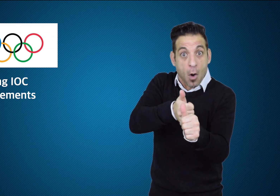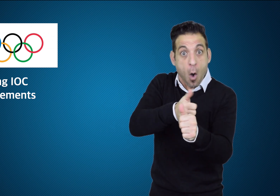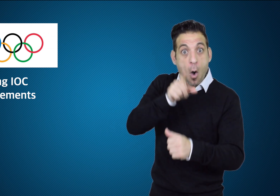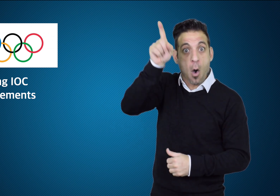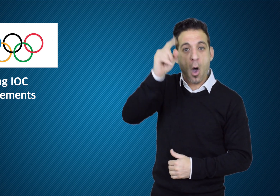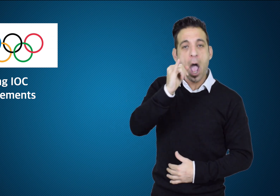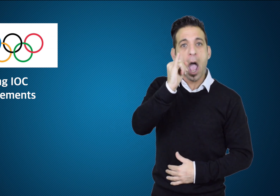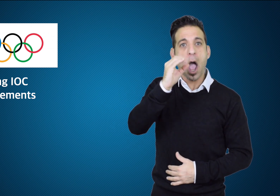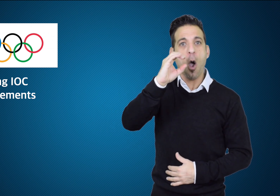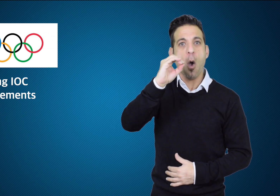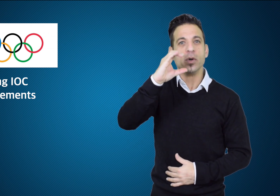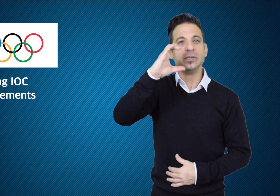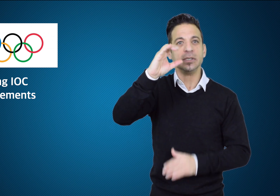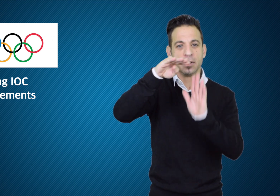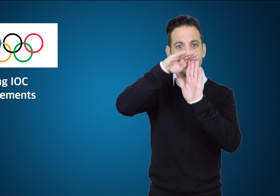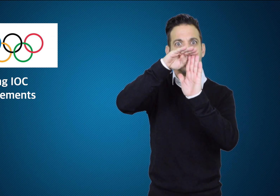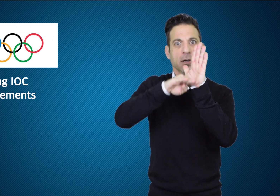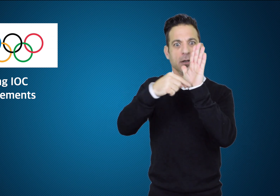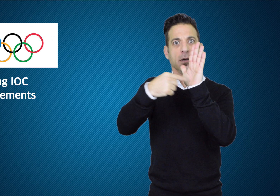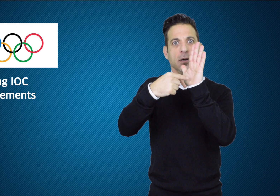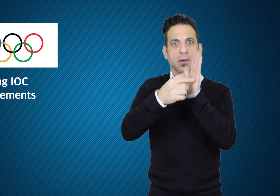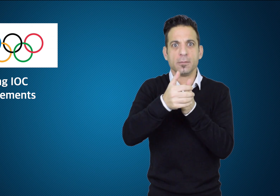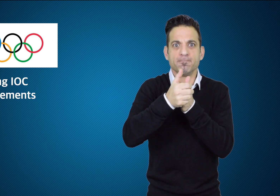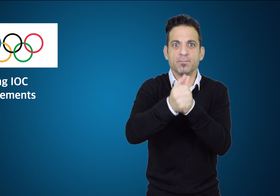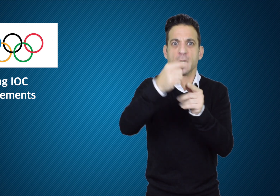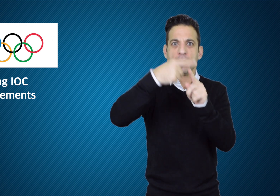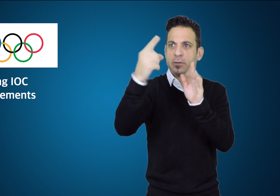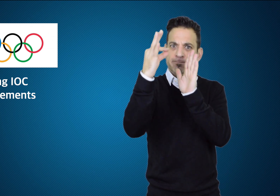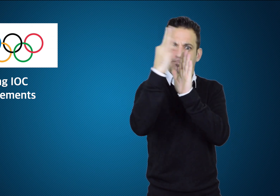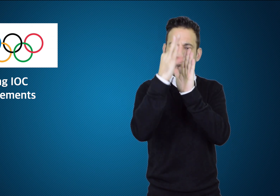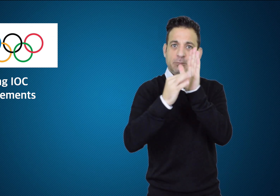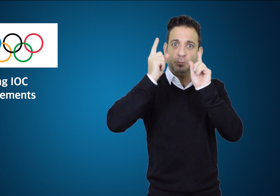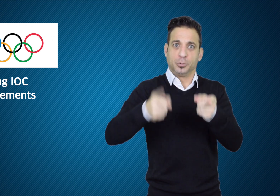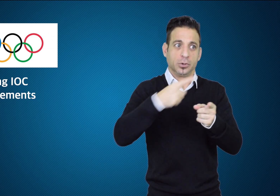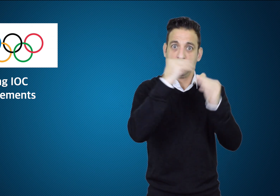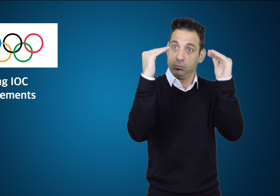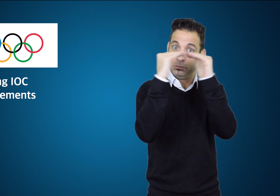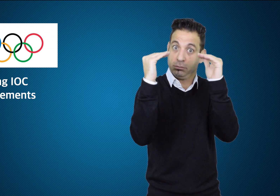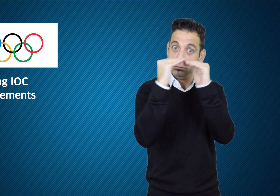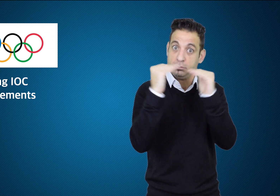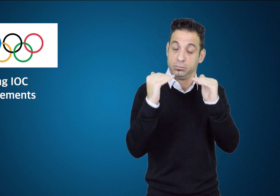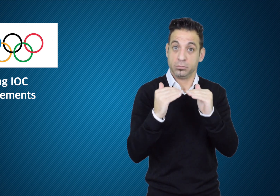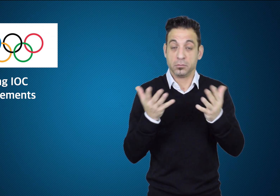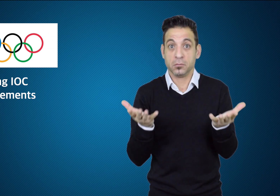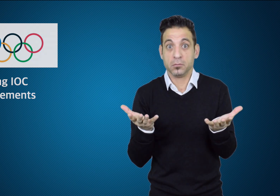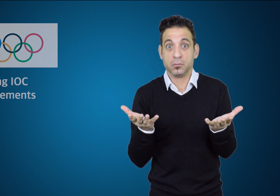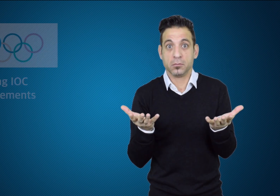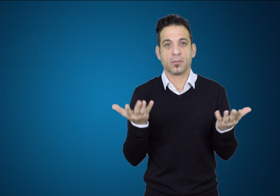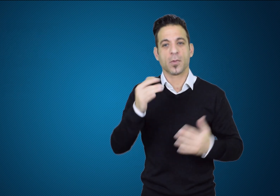take steps to get in compliance with IOC guidelines or requirements?